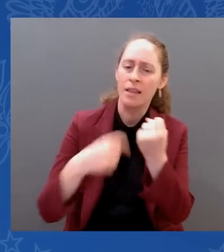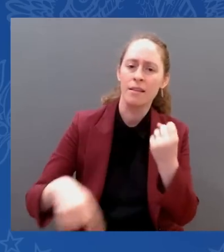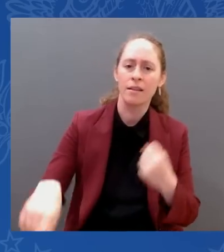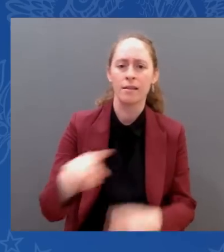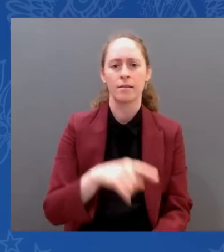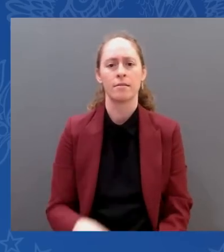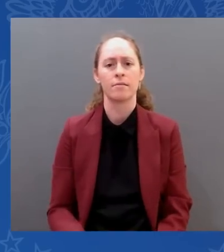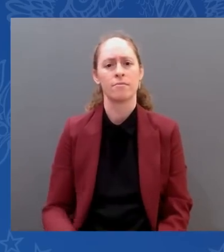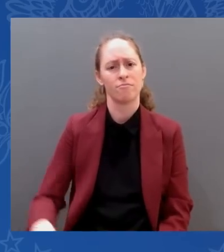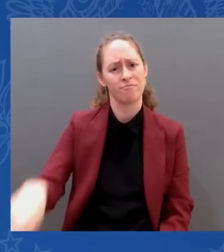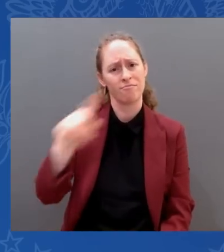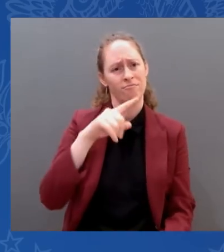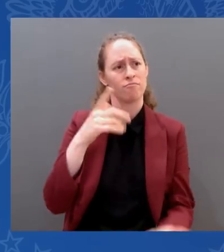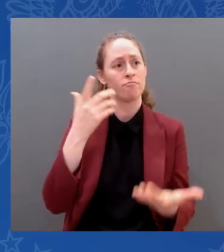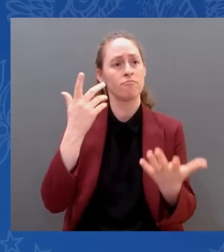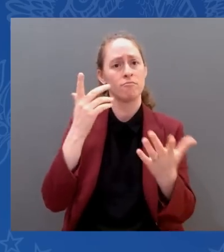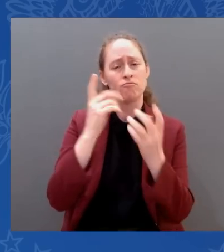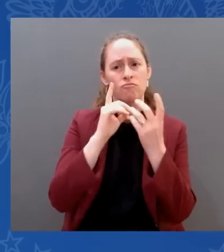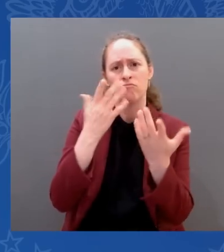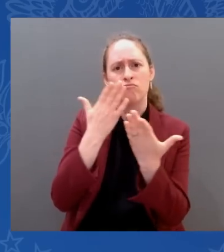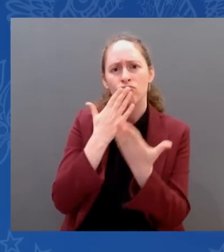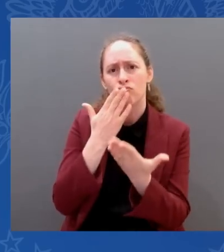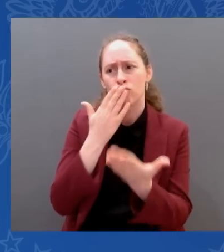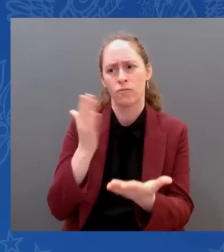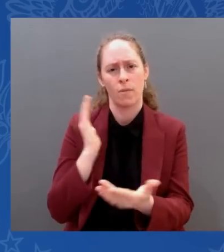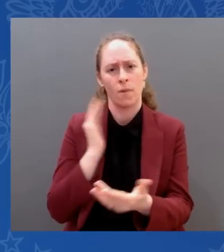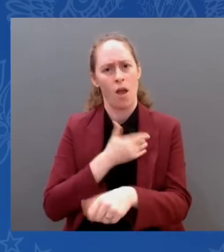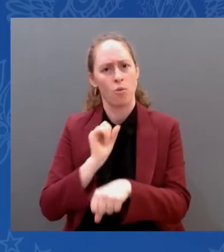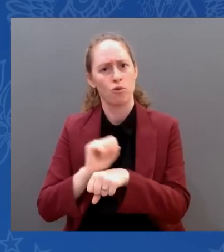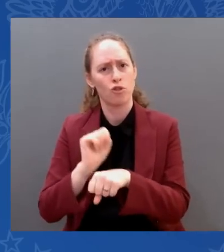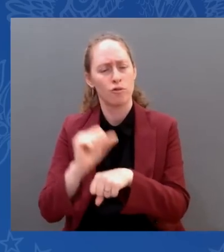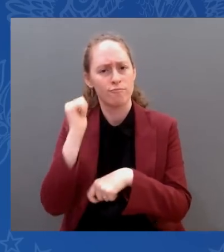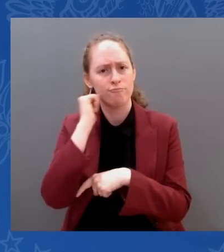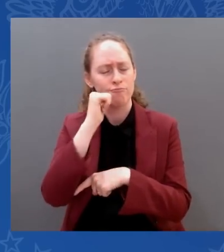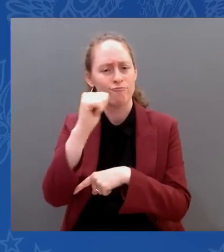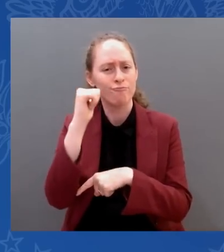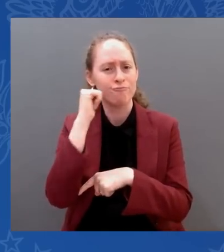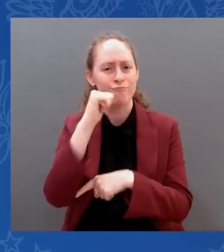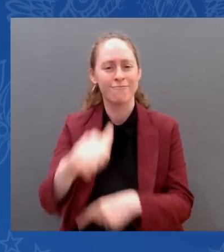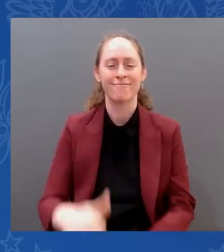We would like to thank all the other essential workers who stood shoulder to shoulder with us